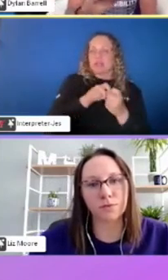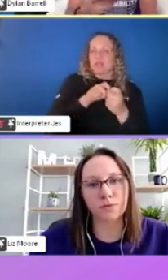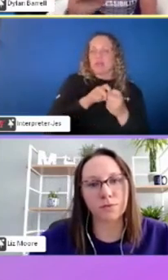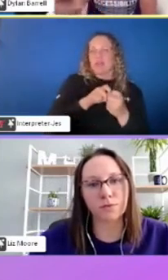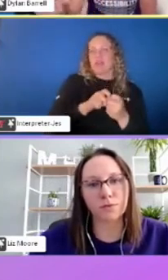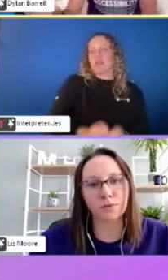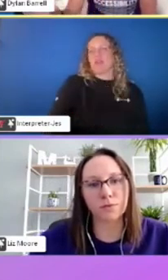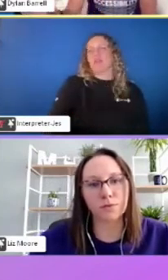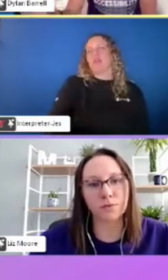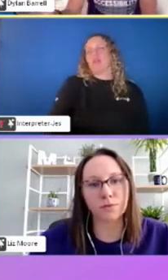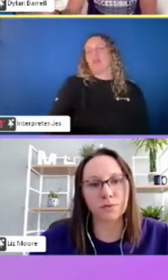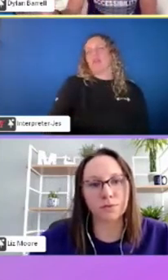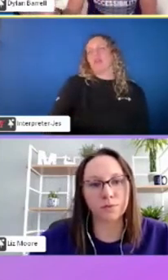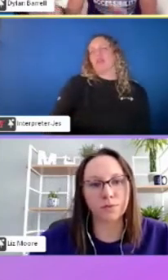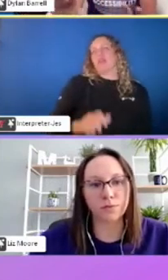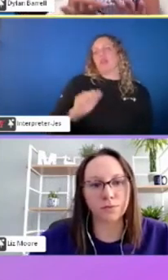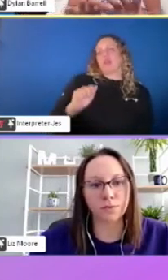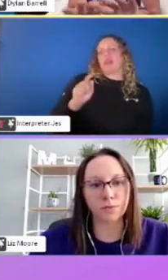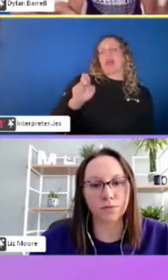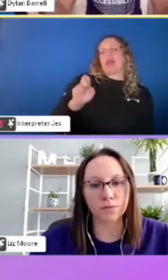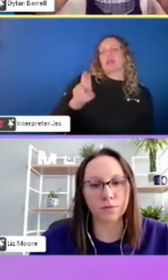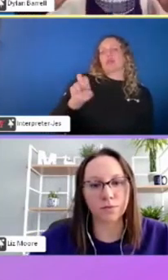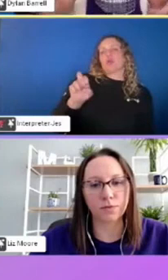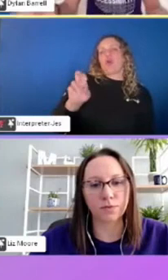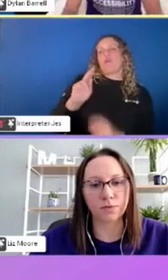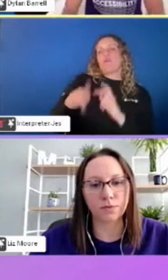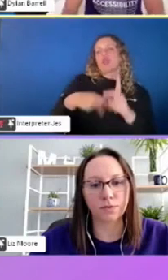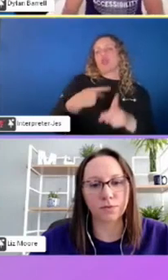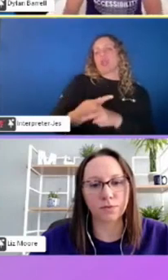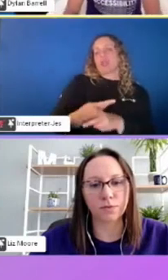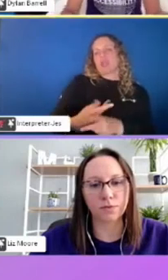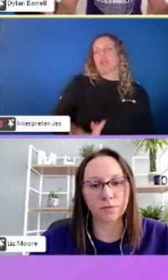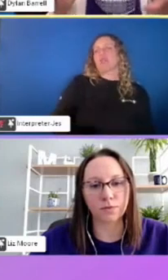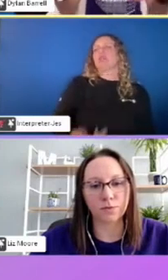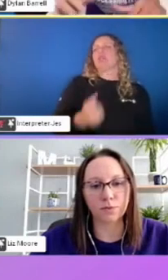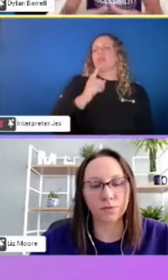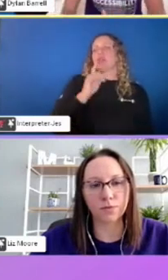with a particular axe-core version to make sure that all the ways that you're using axe-core